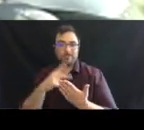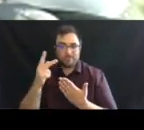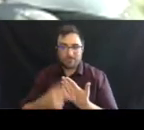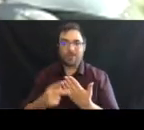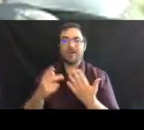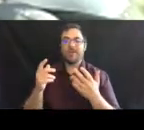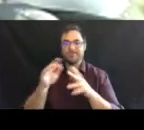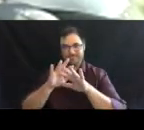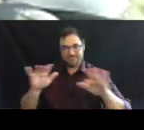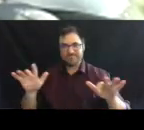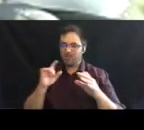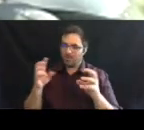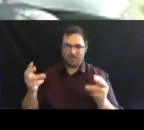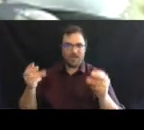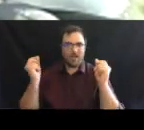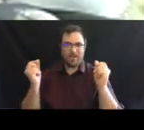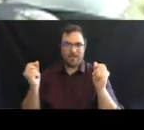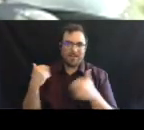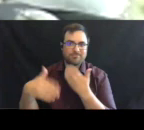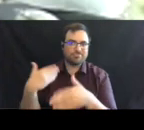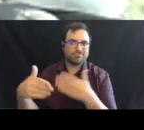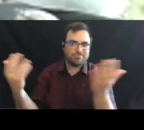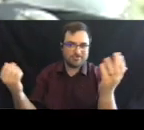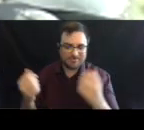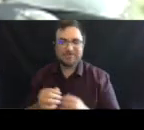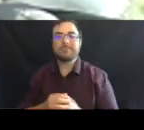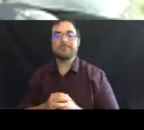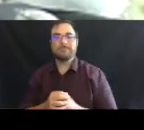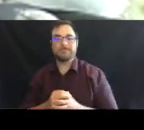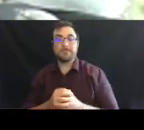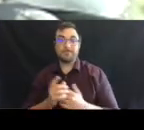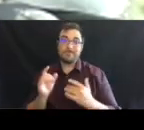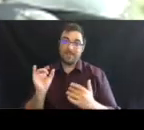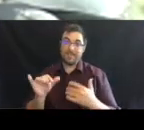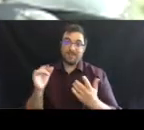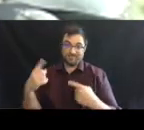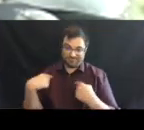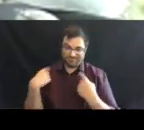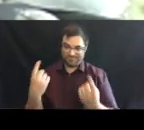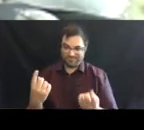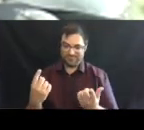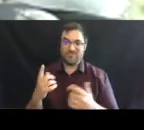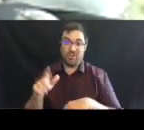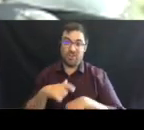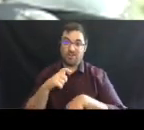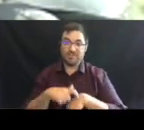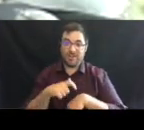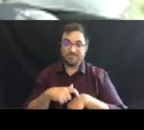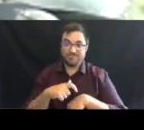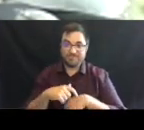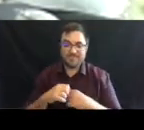that particular child. So that has been in place for a long time that we've been doing that work.